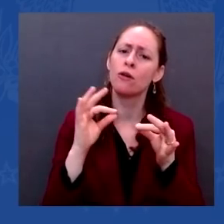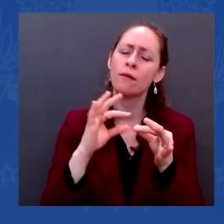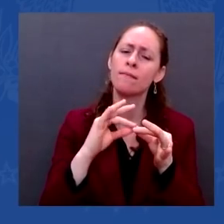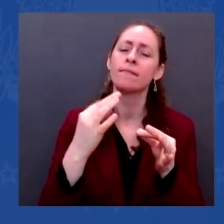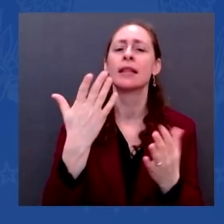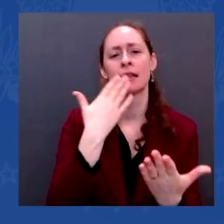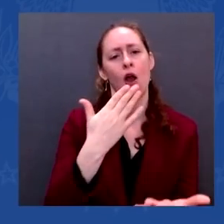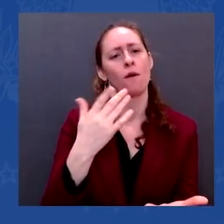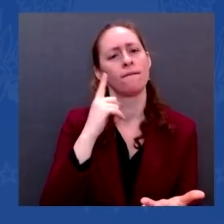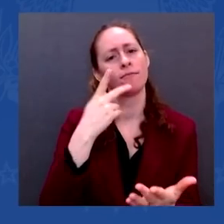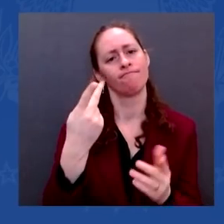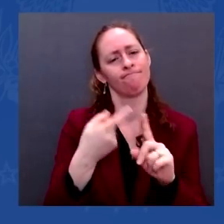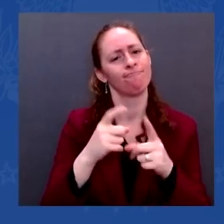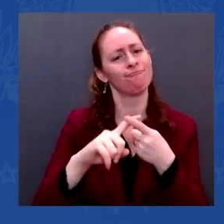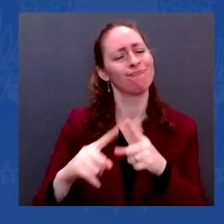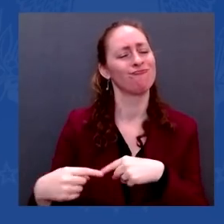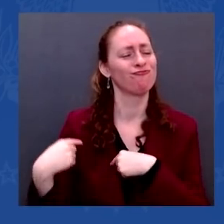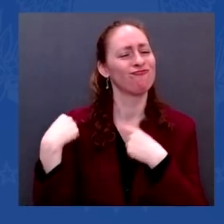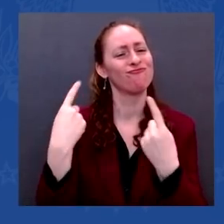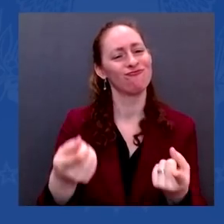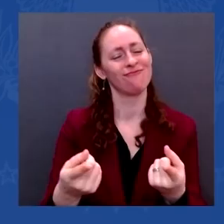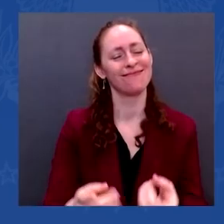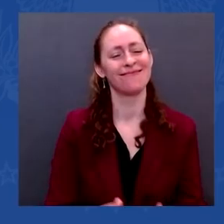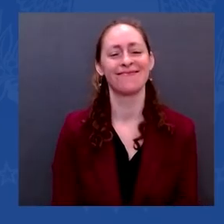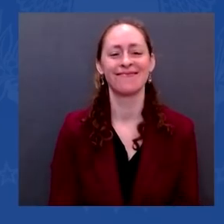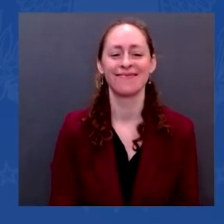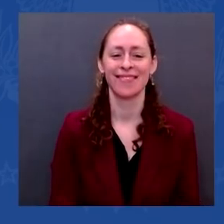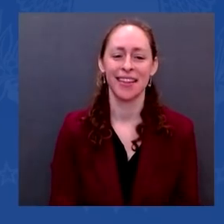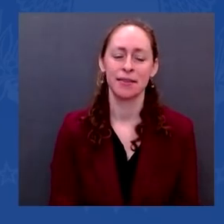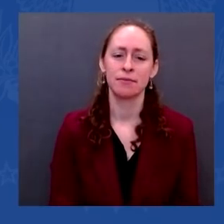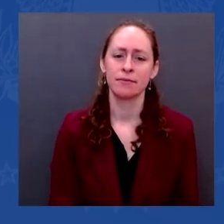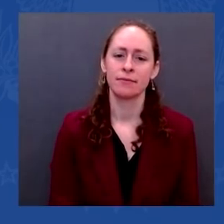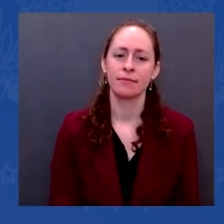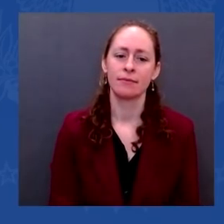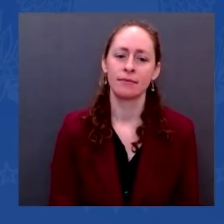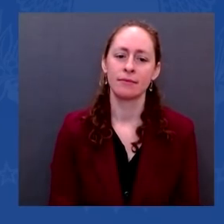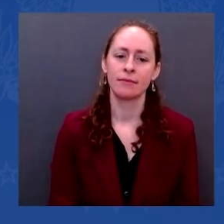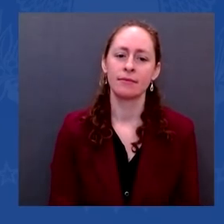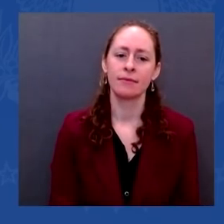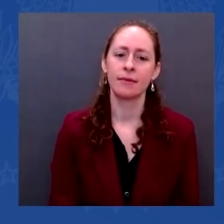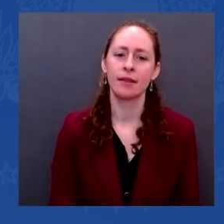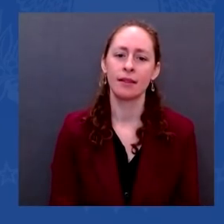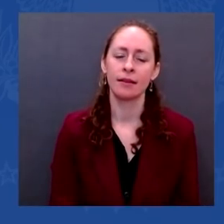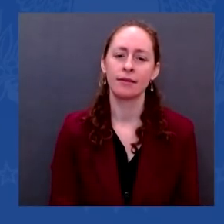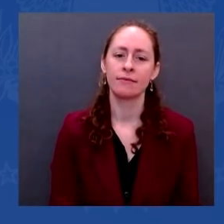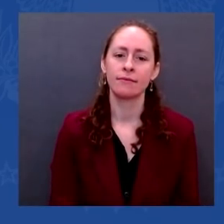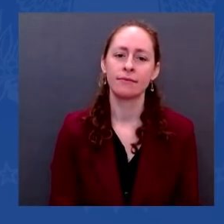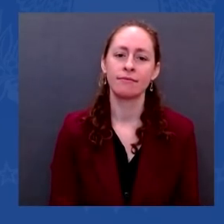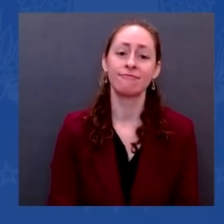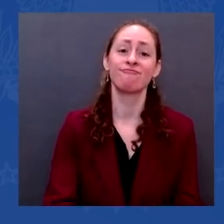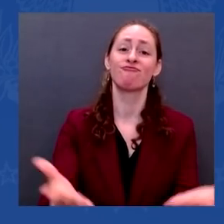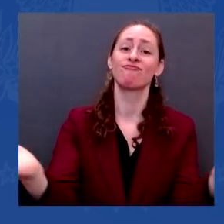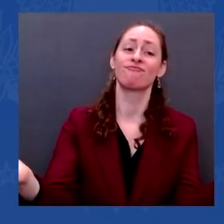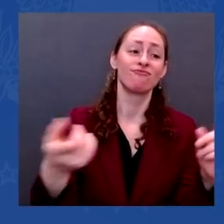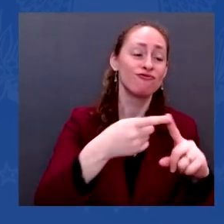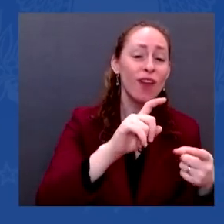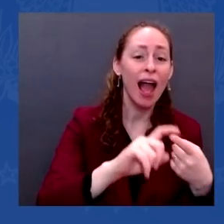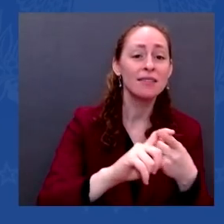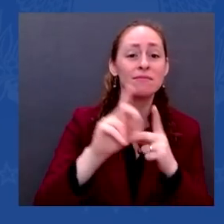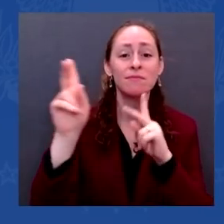You know, we're keeping our prayers for Senator Luján, and keep him in your prayers today.